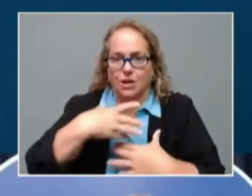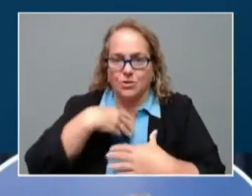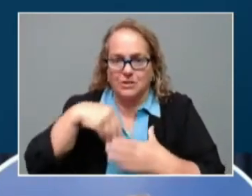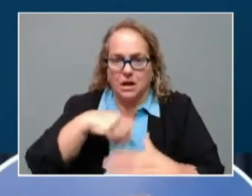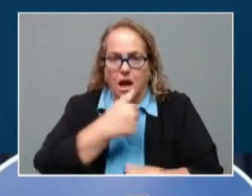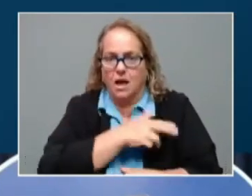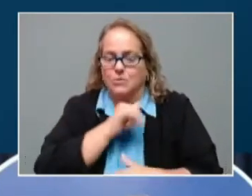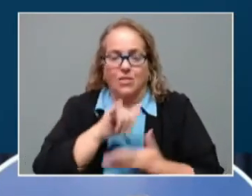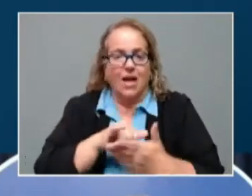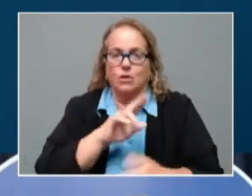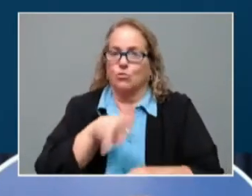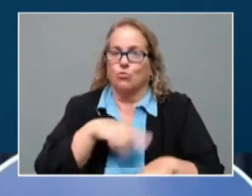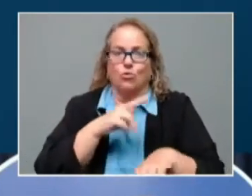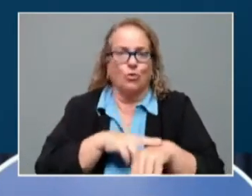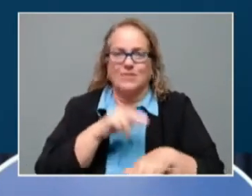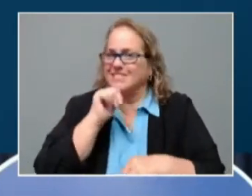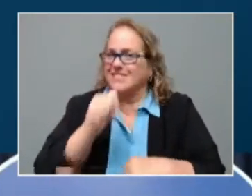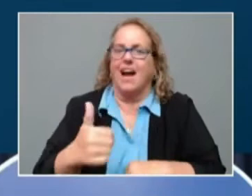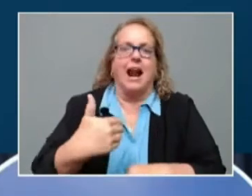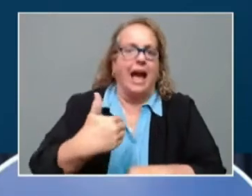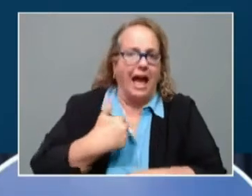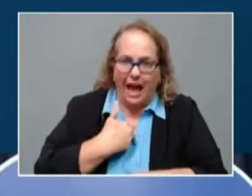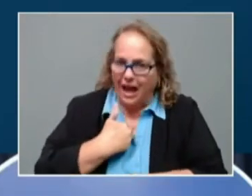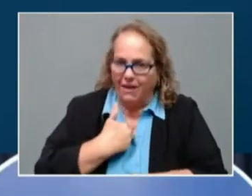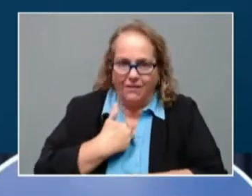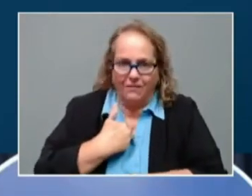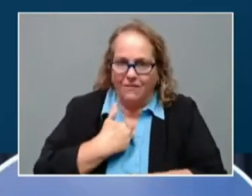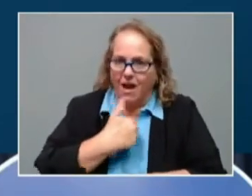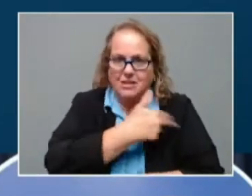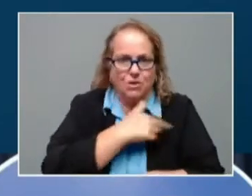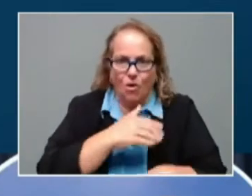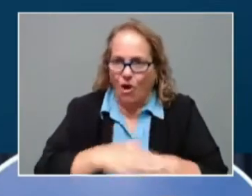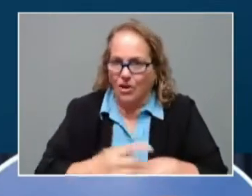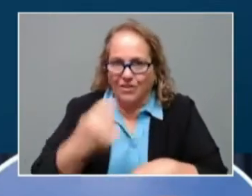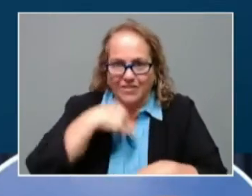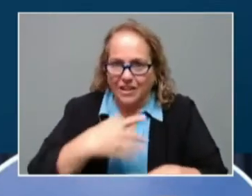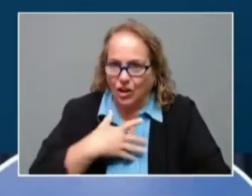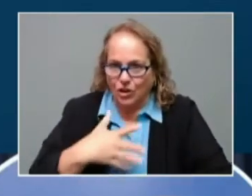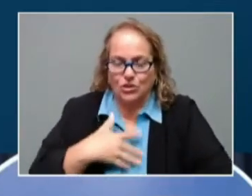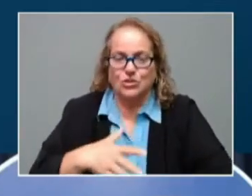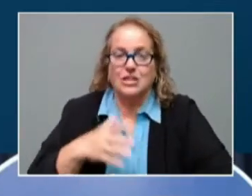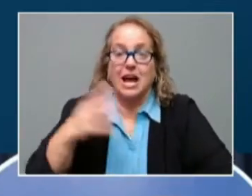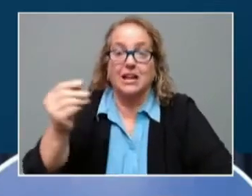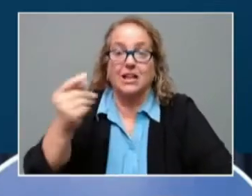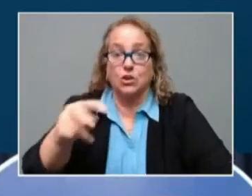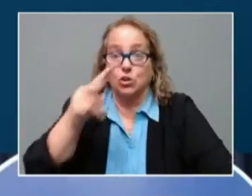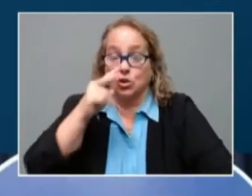people on ventilators. And then as we look at our ventilator census um want